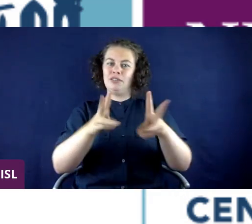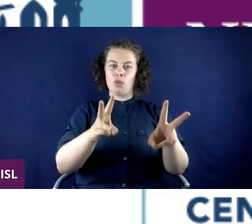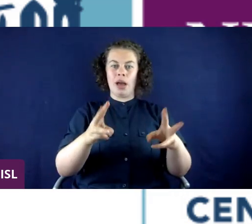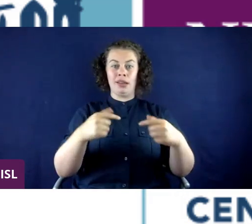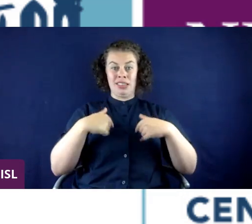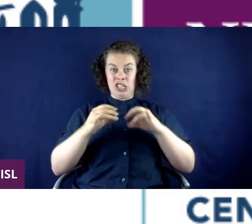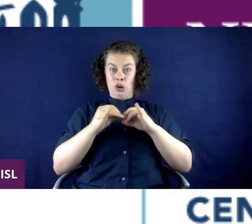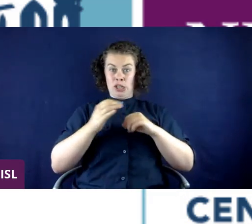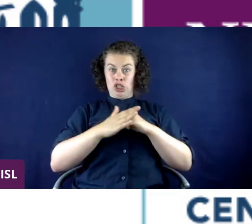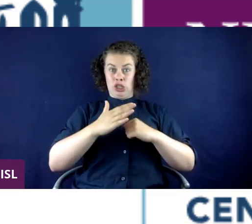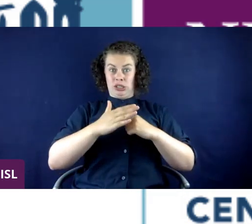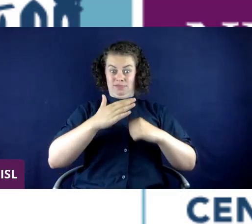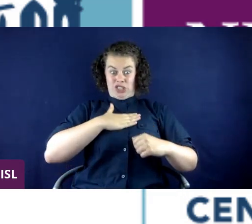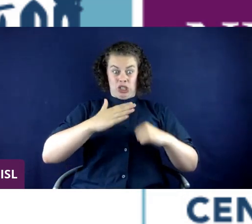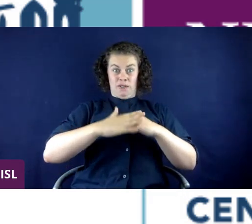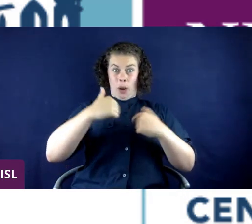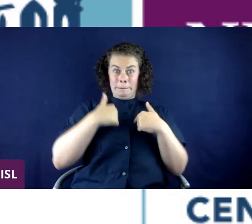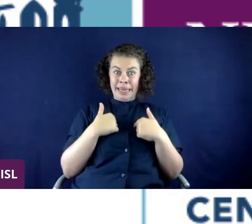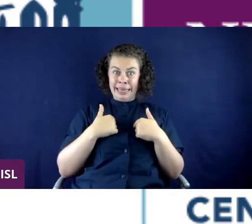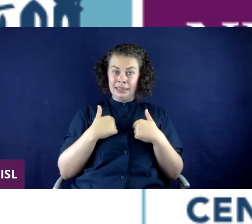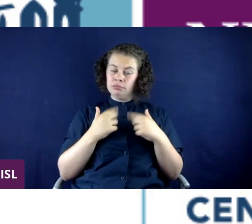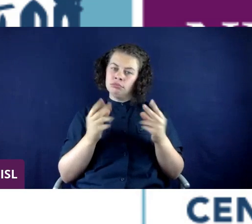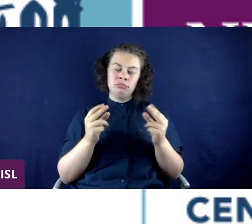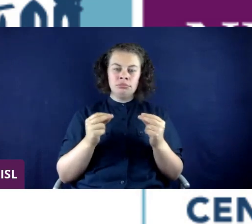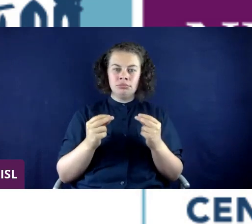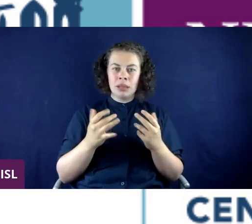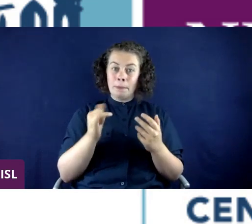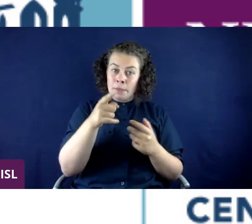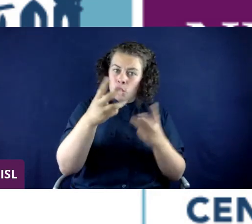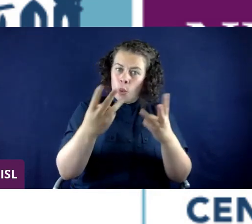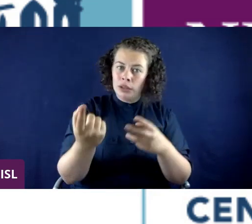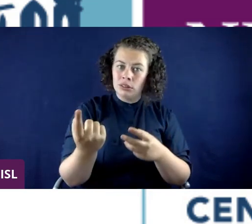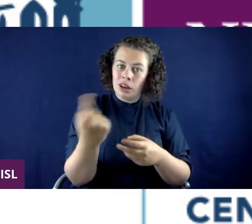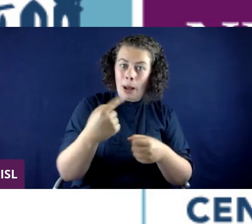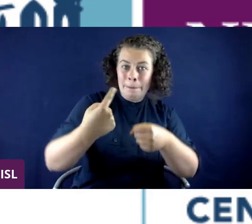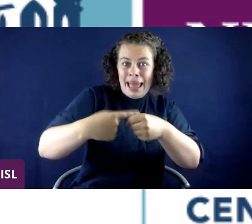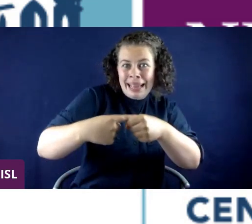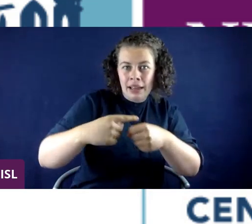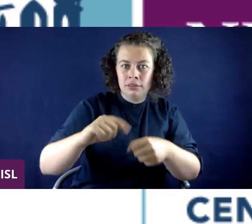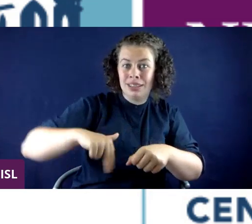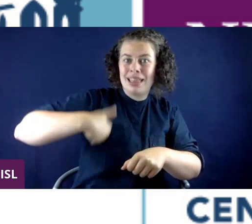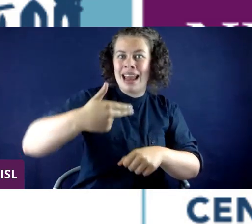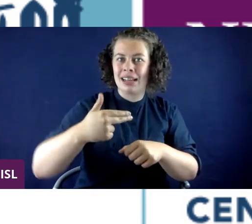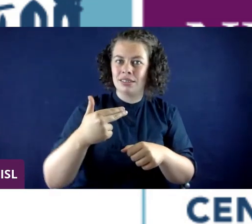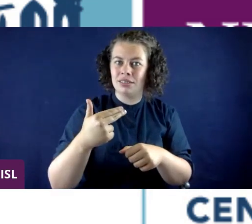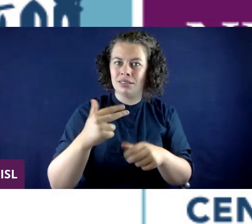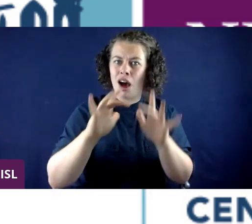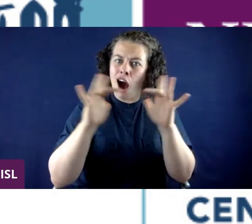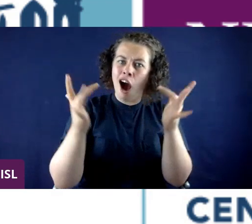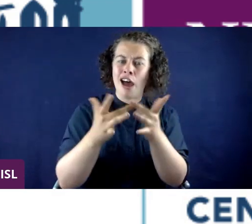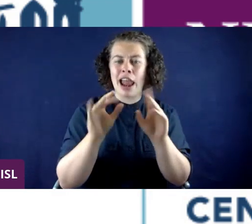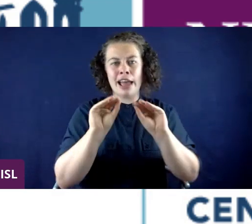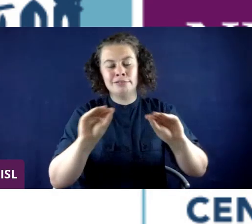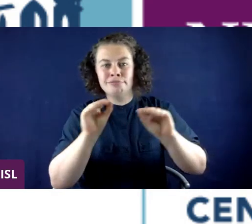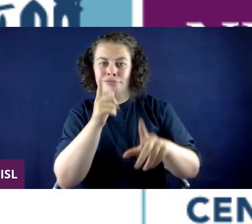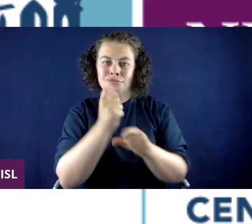participating in a different way. And he may want to come onto the next webinar because again, if inclusion is not